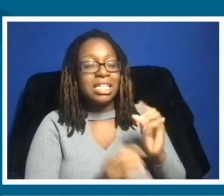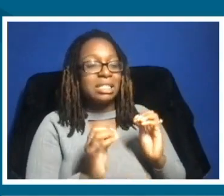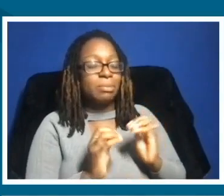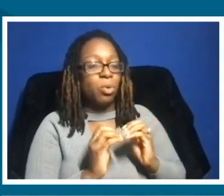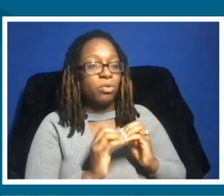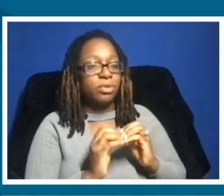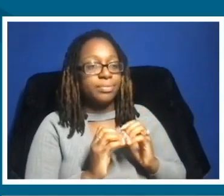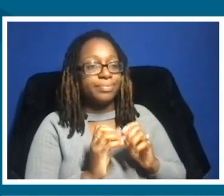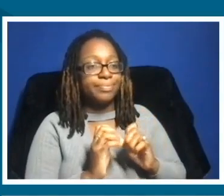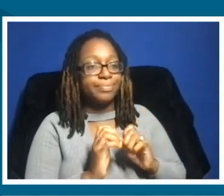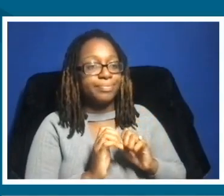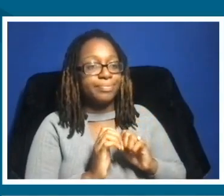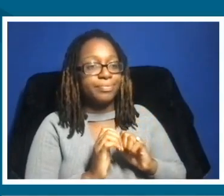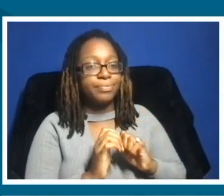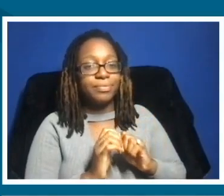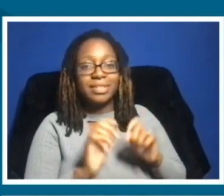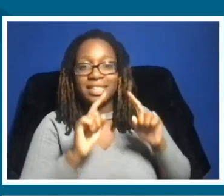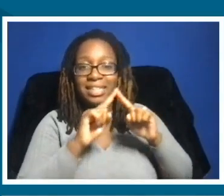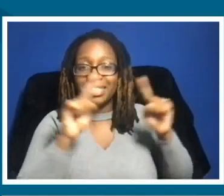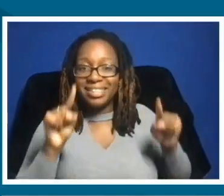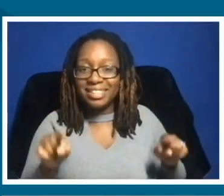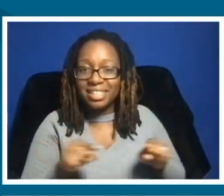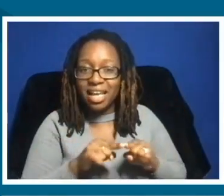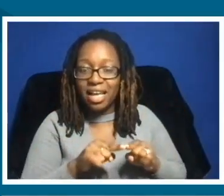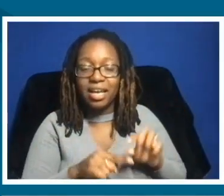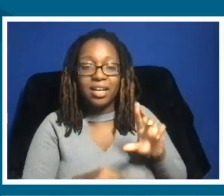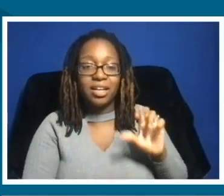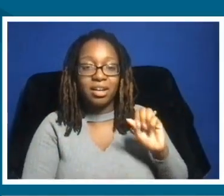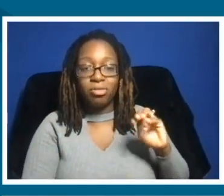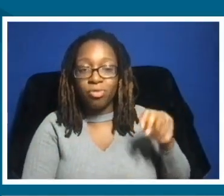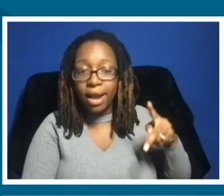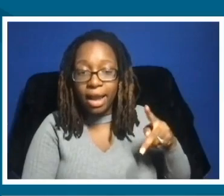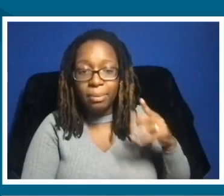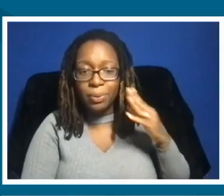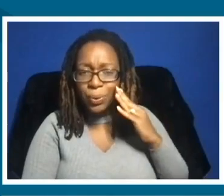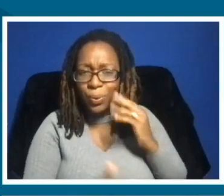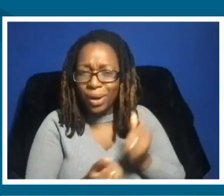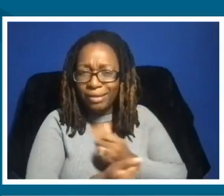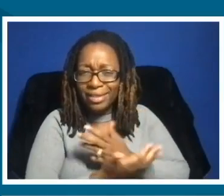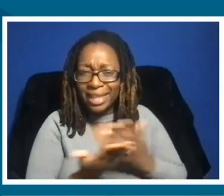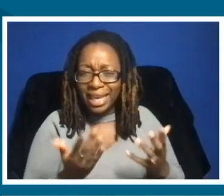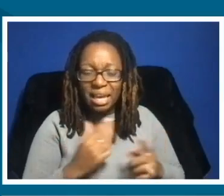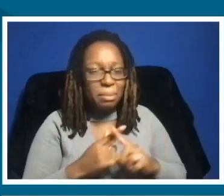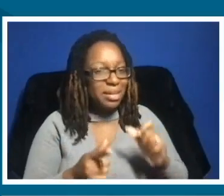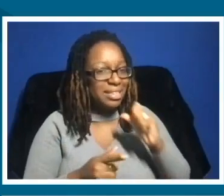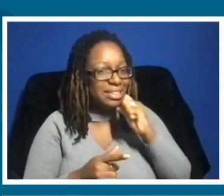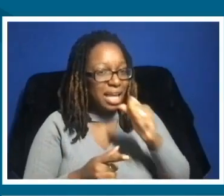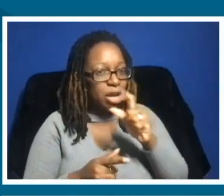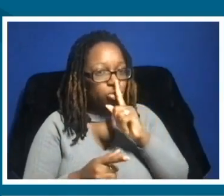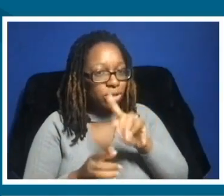the signage and the ramps and the yeah right everything and but it's never